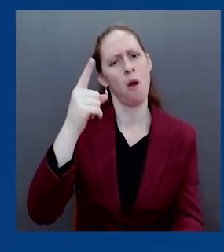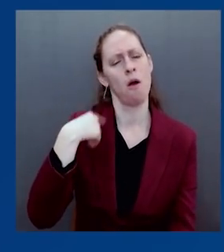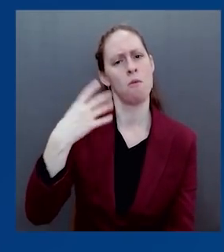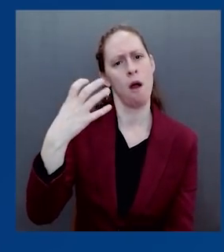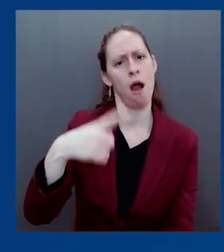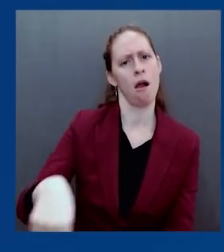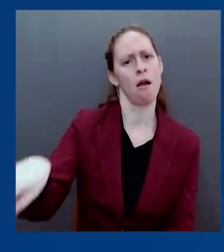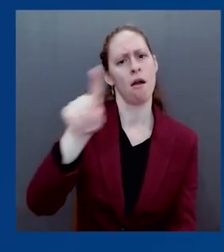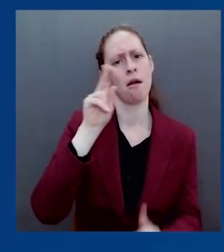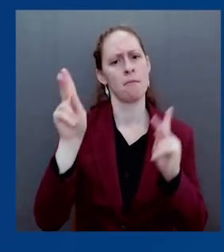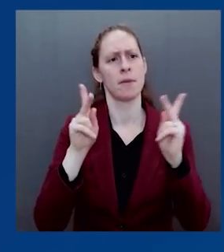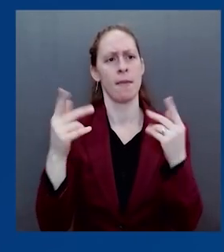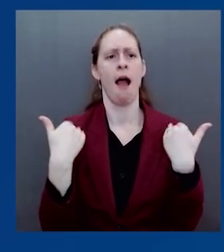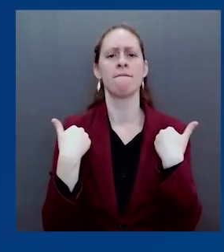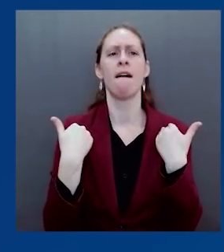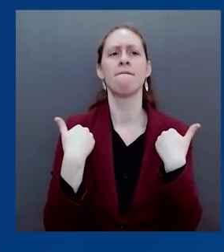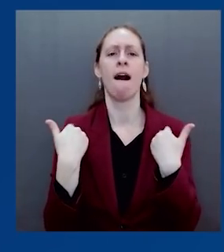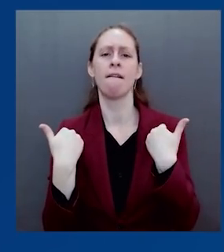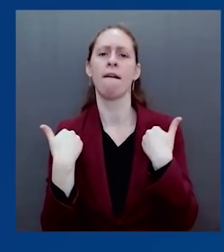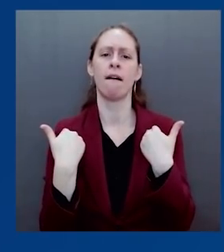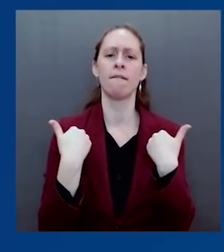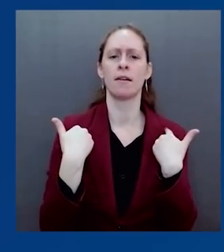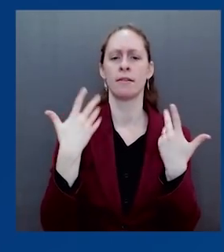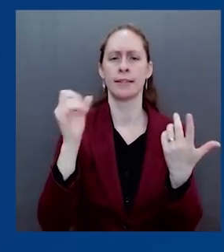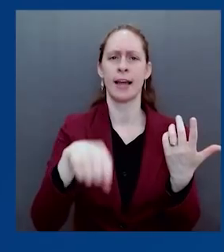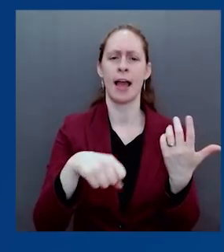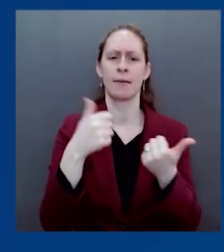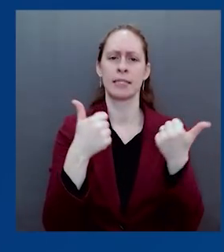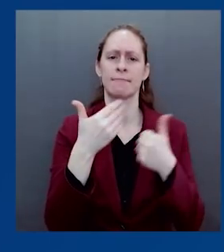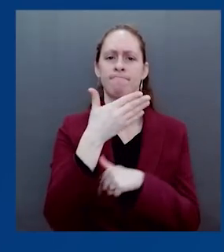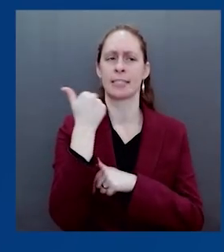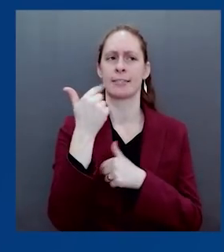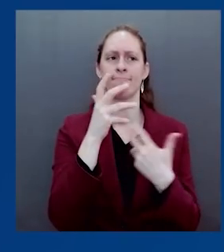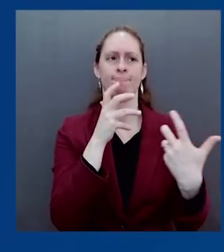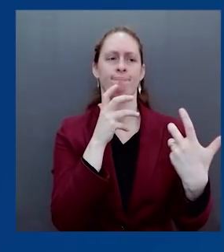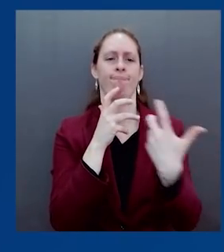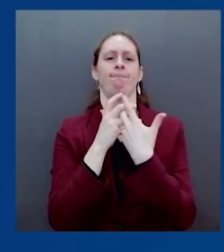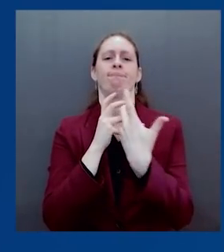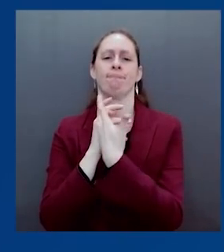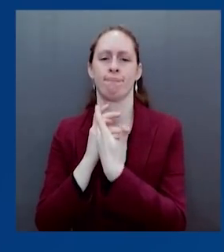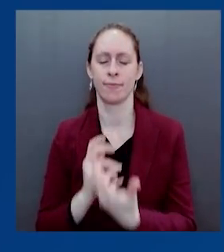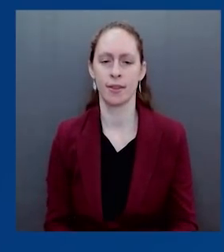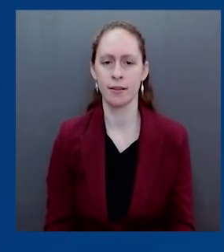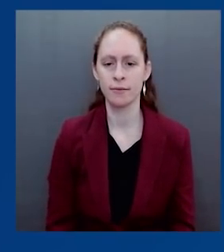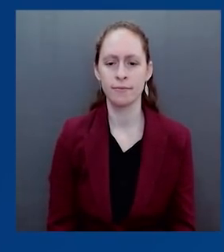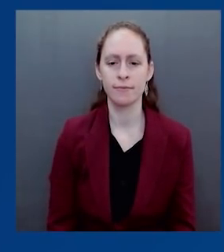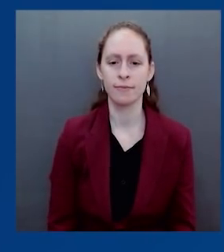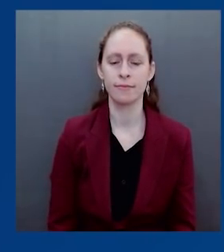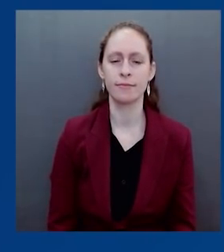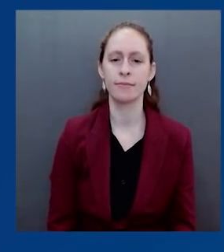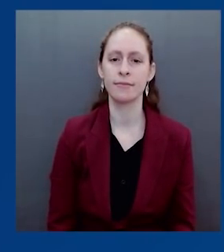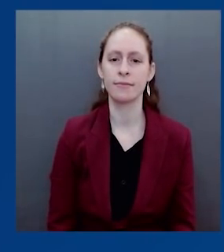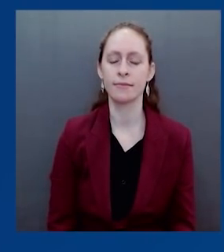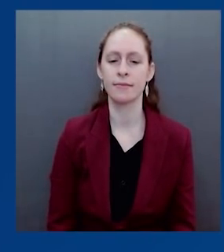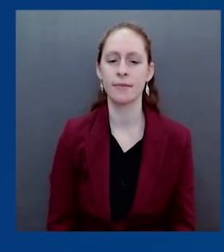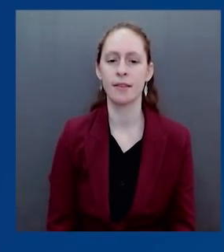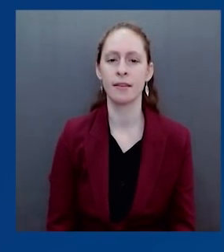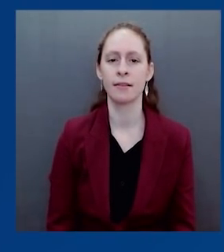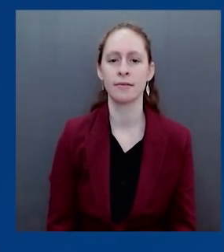to choose what mask is going to be right for them. Thank you. Mr. Zients: Next question, please. Moderator: Let's go to Jeff Mason at Reuters.